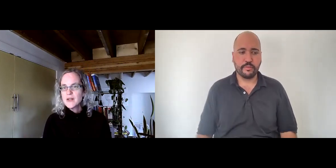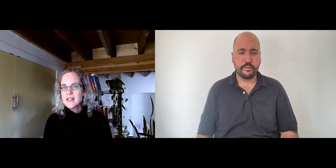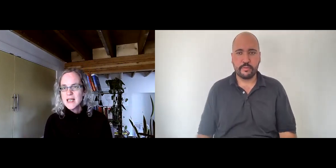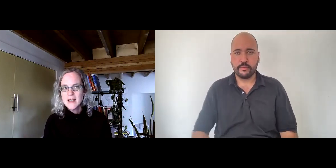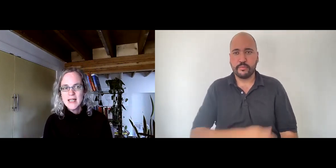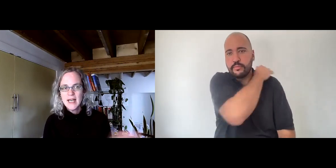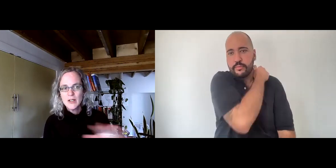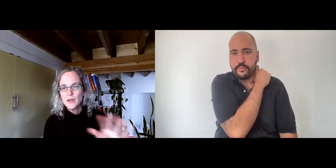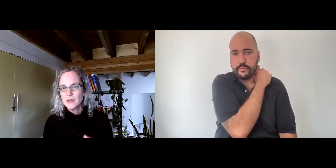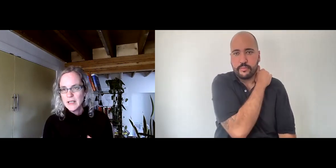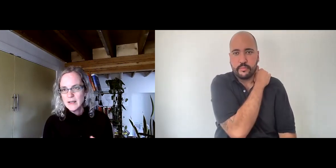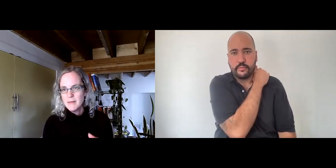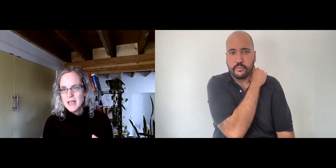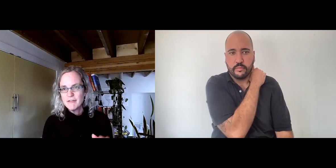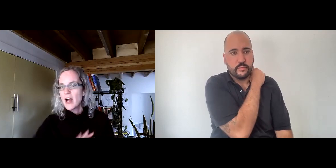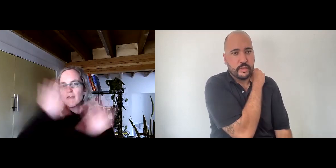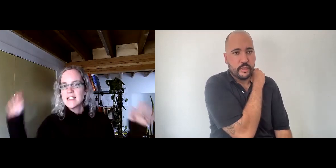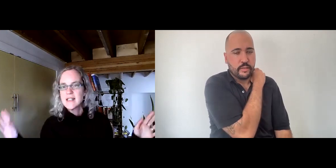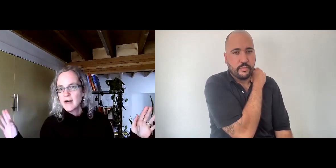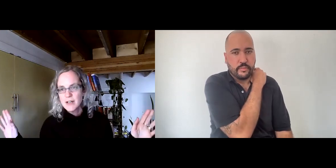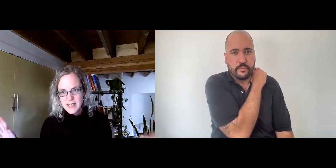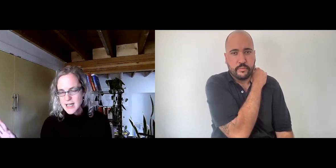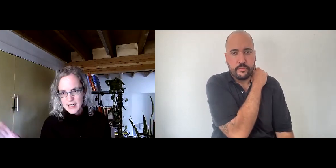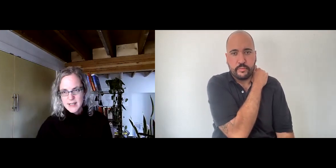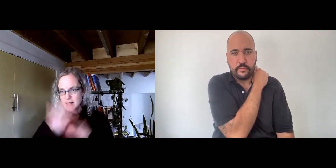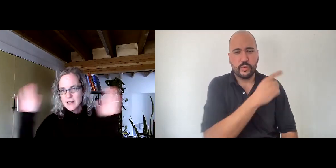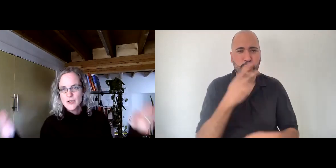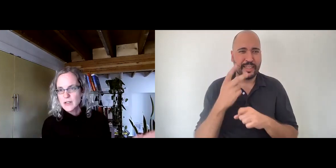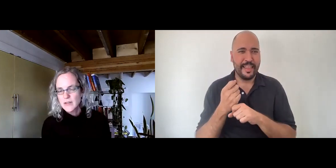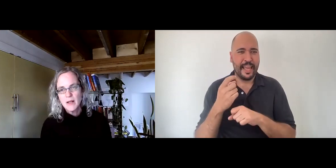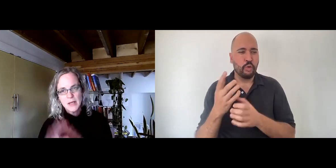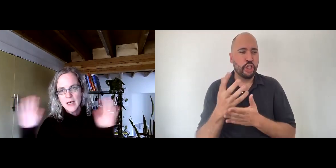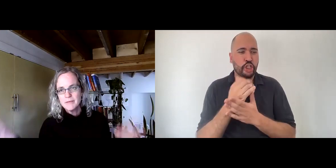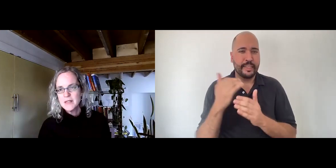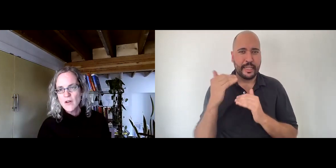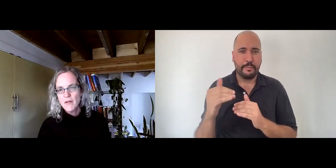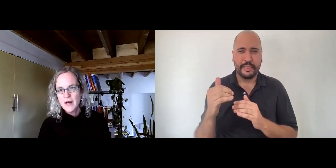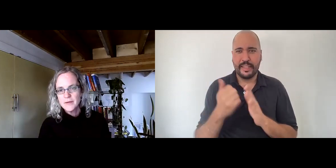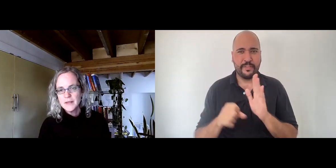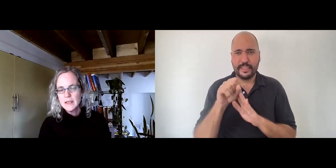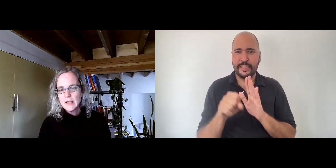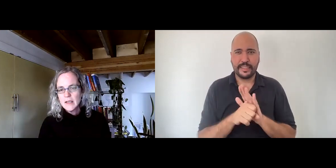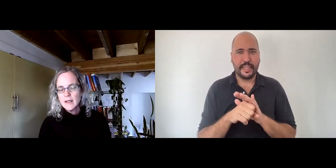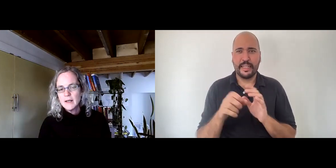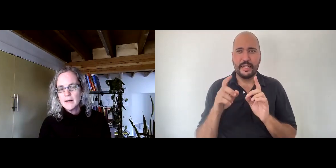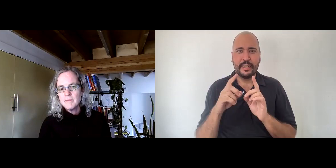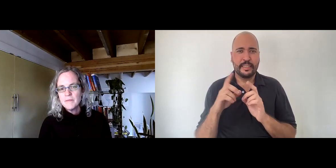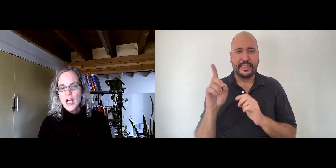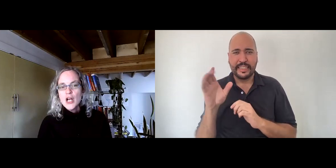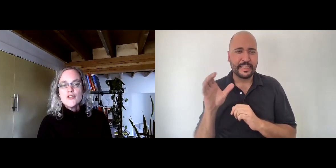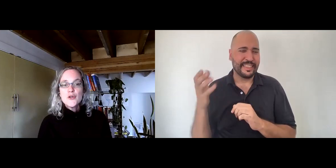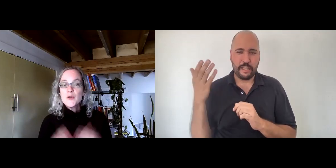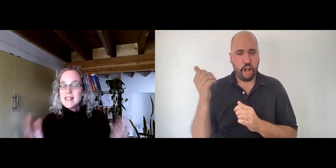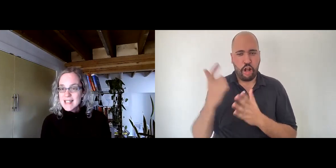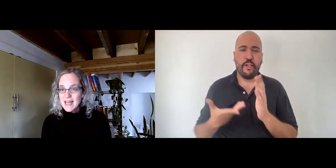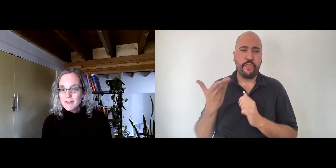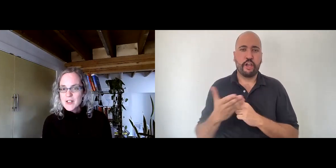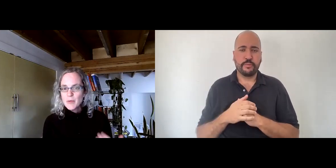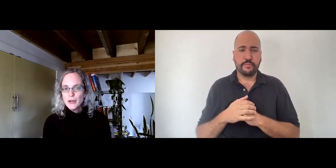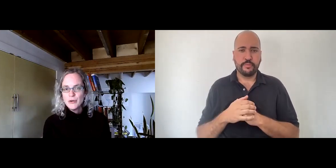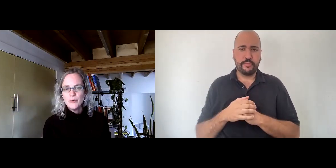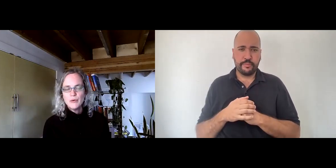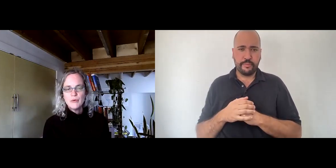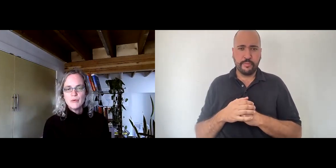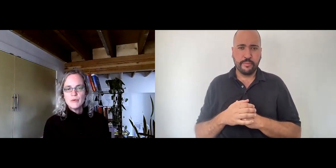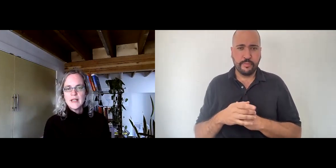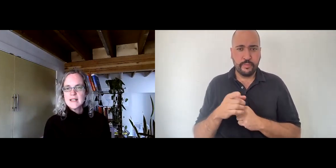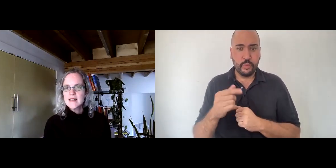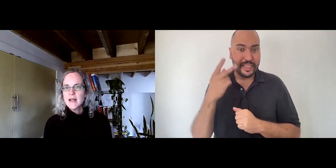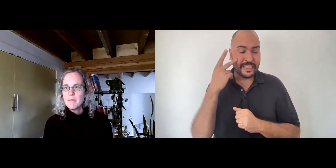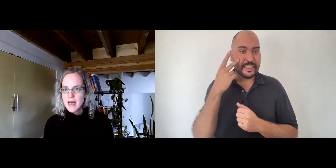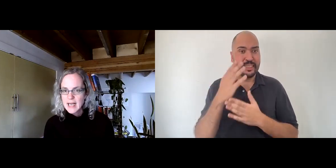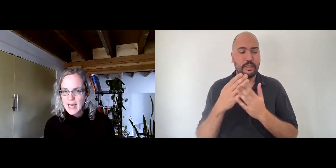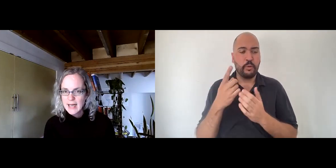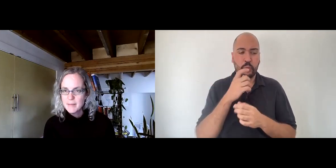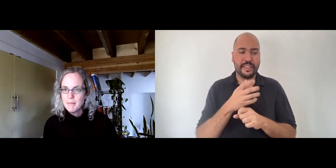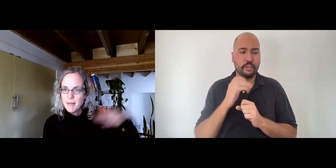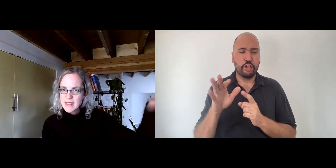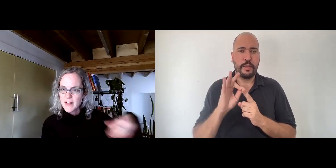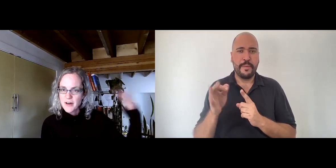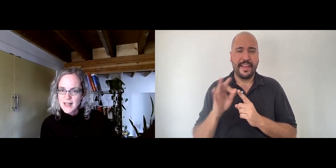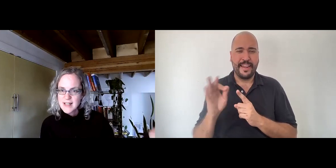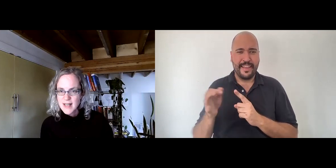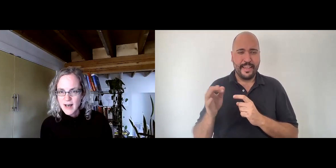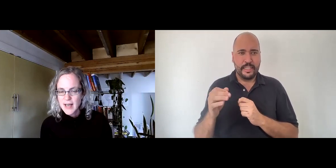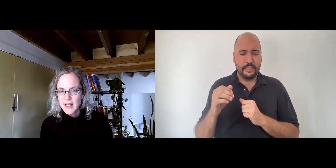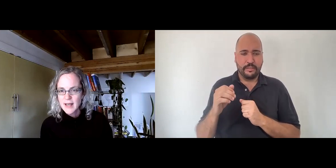It's all there, so you can see for someone who gets their Medicaid based on their SSI.